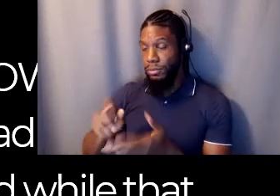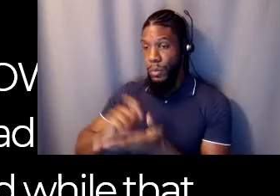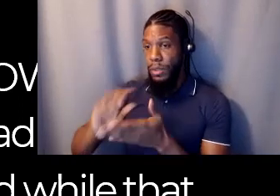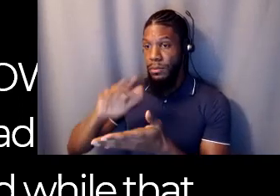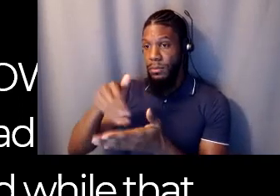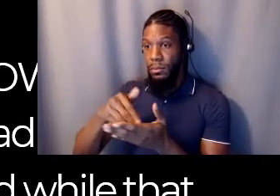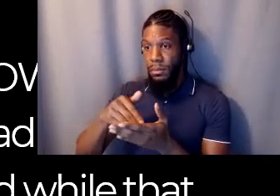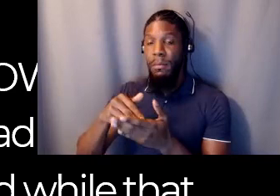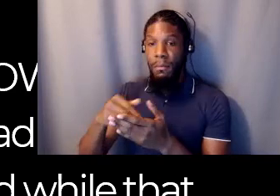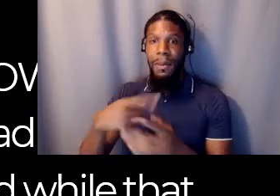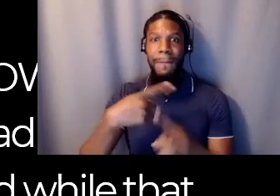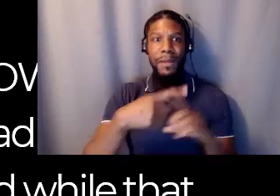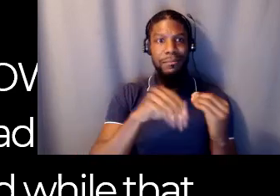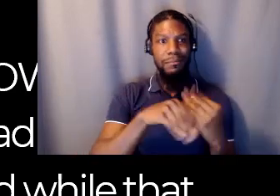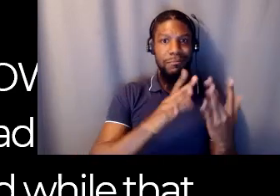So as we asked some of those questions.